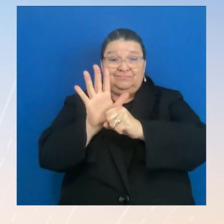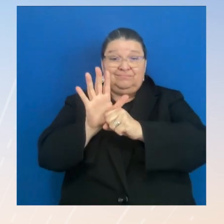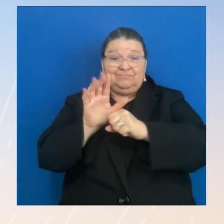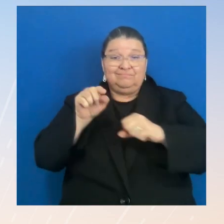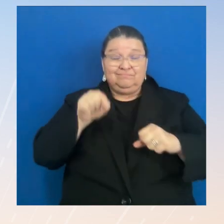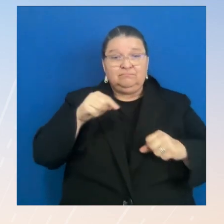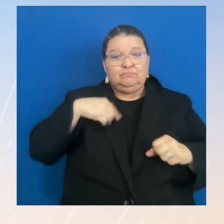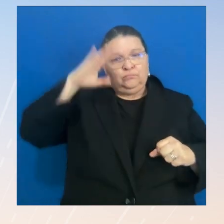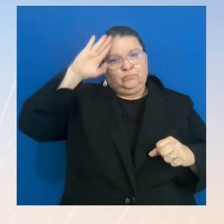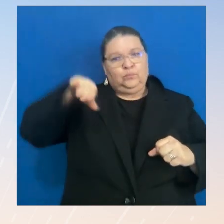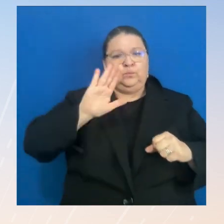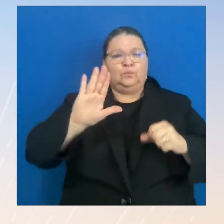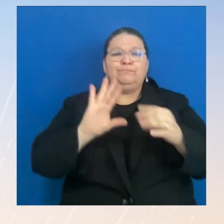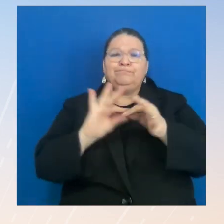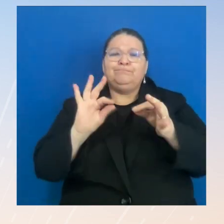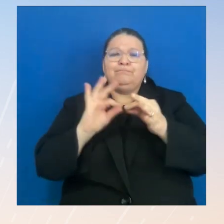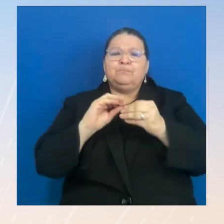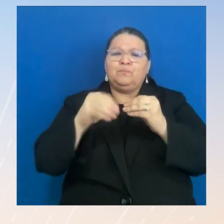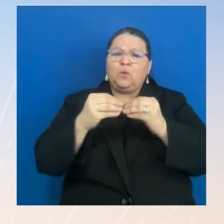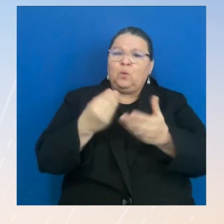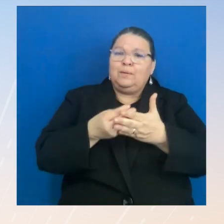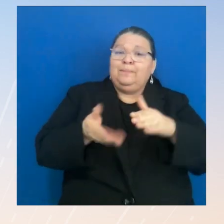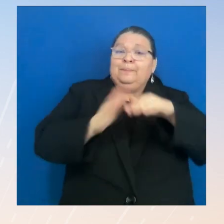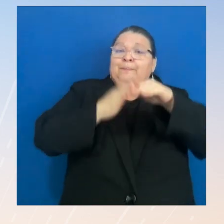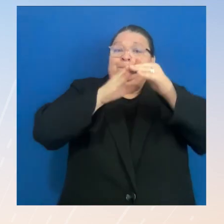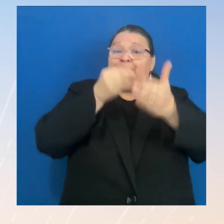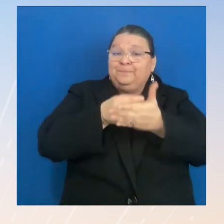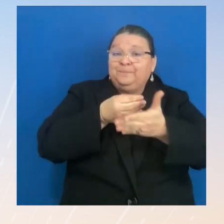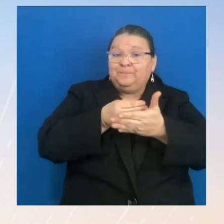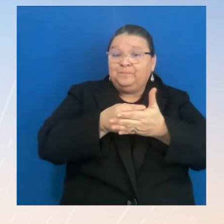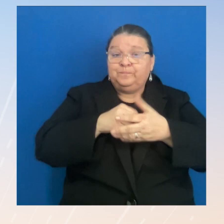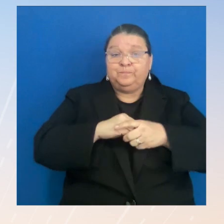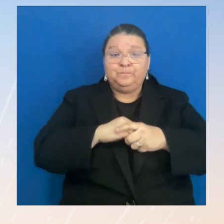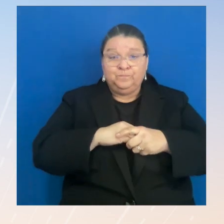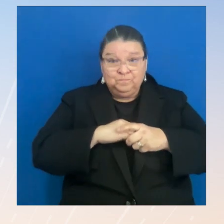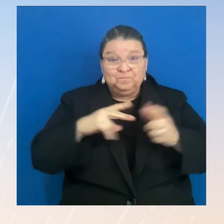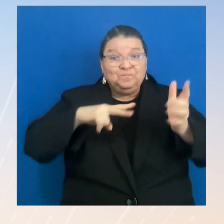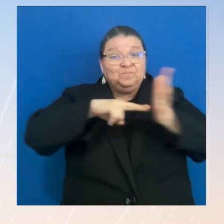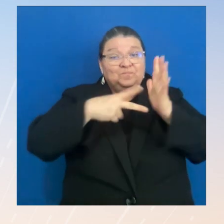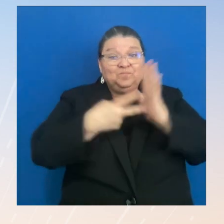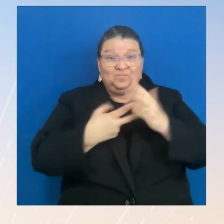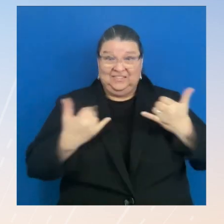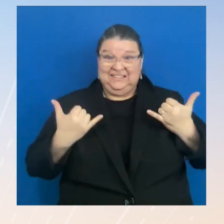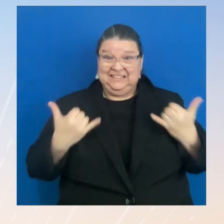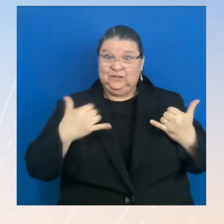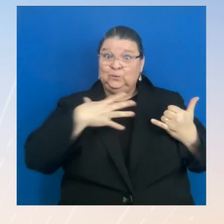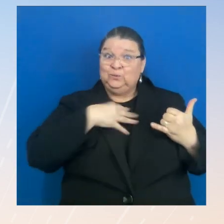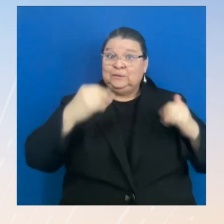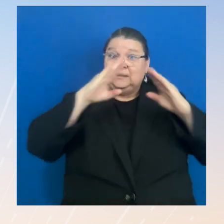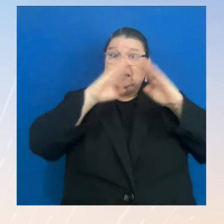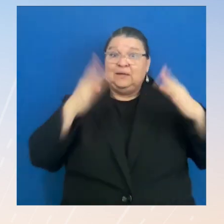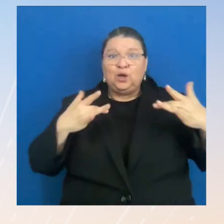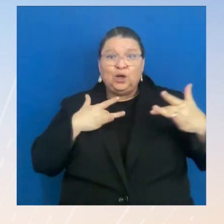the administration is worried that the U.S. could see a rise in numbers like we've seen in Europe? And is the administration considering advising Americans